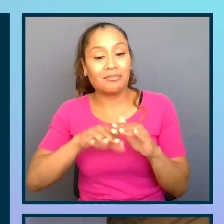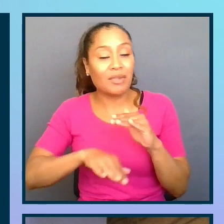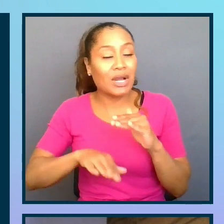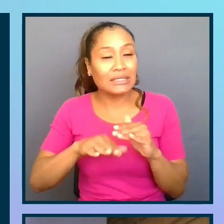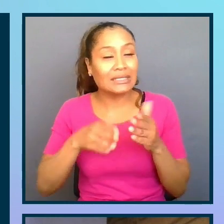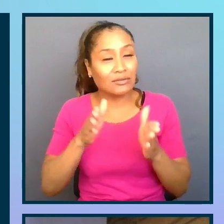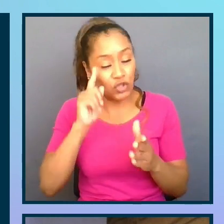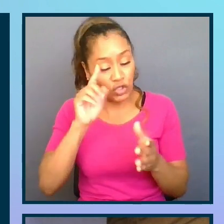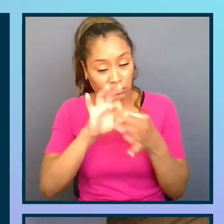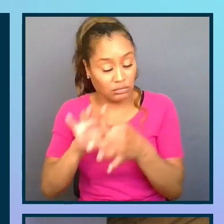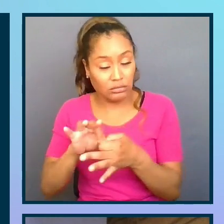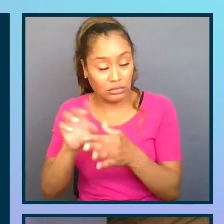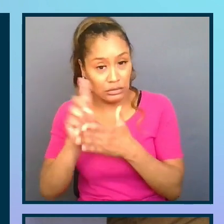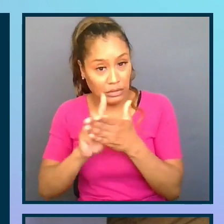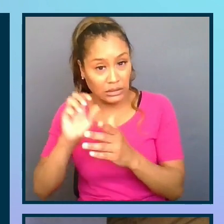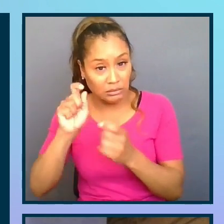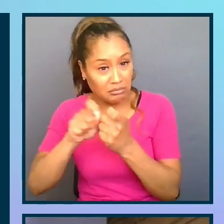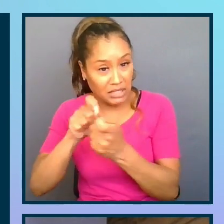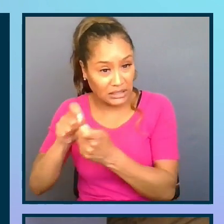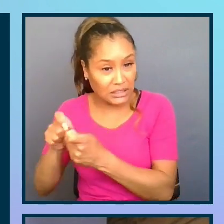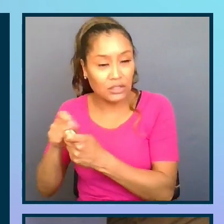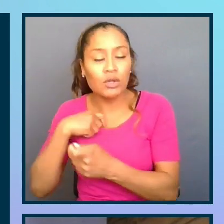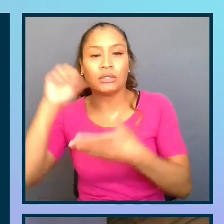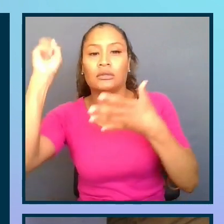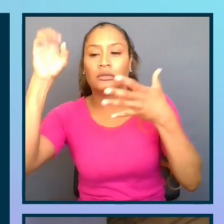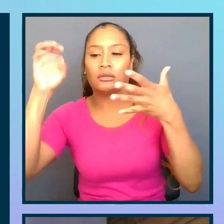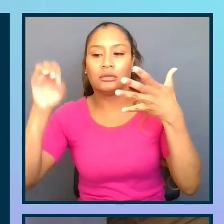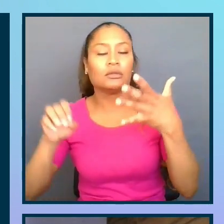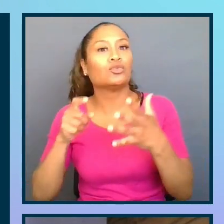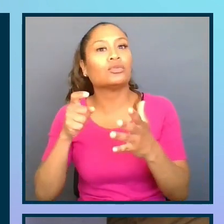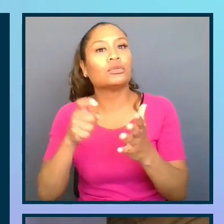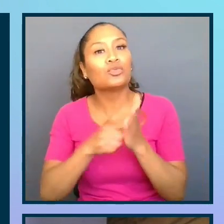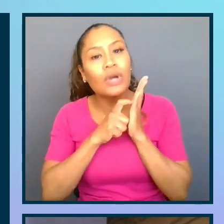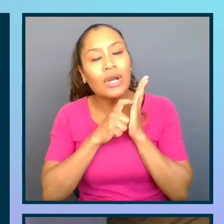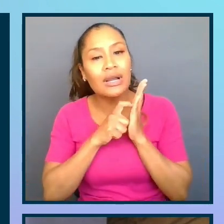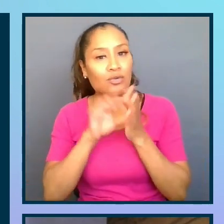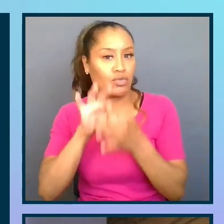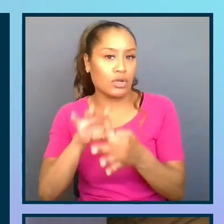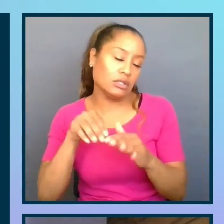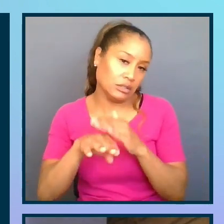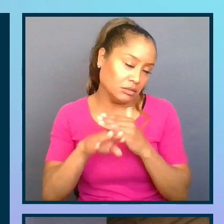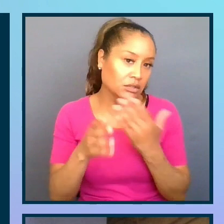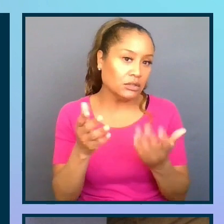is that we call out specific requirements relating to accessibility, such as use of color